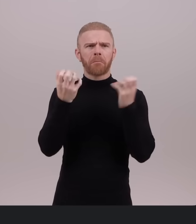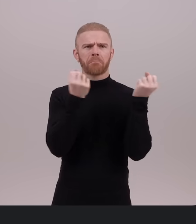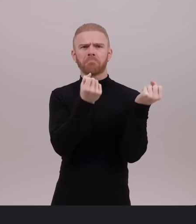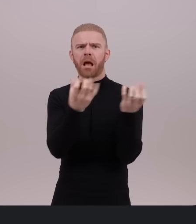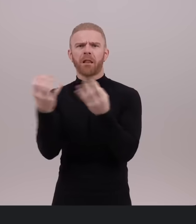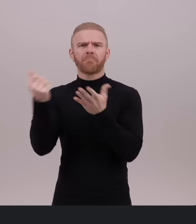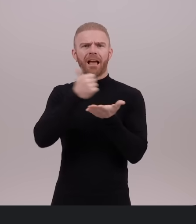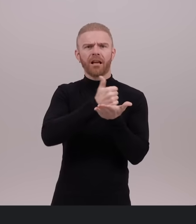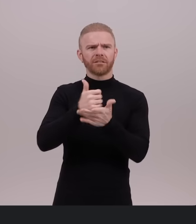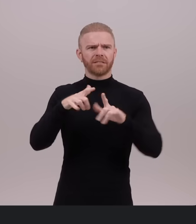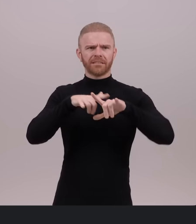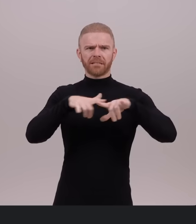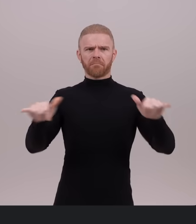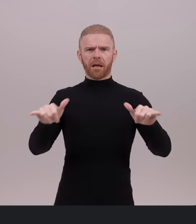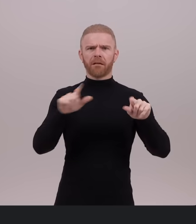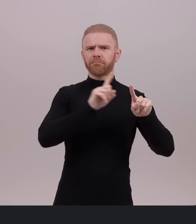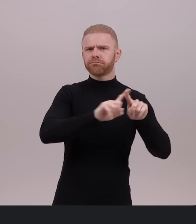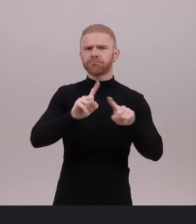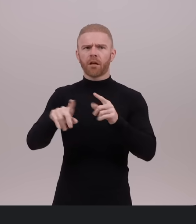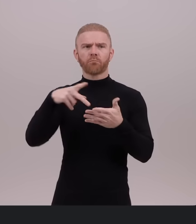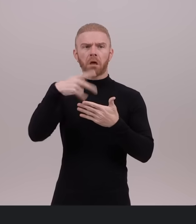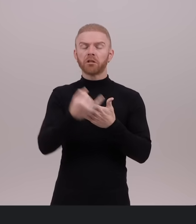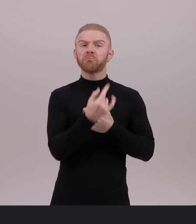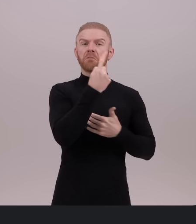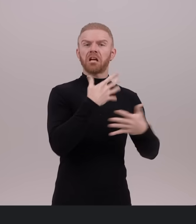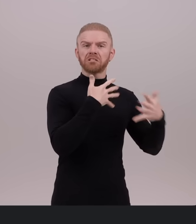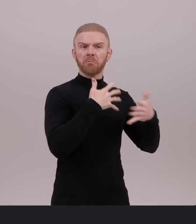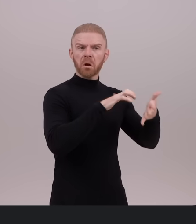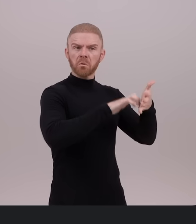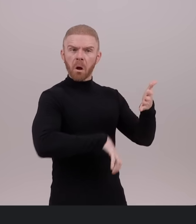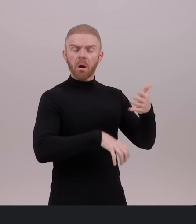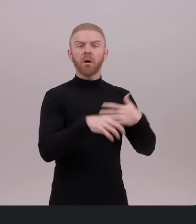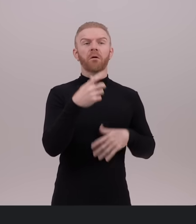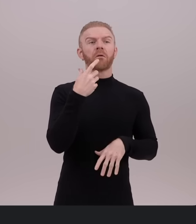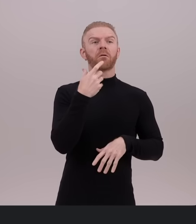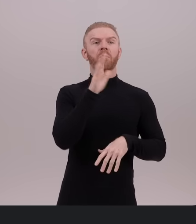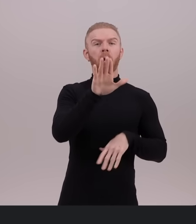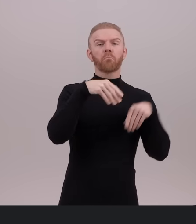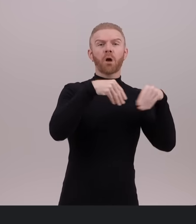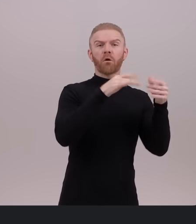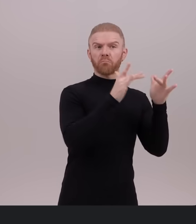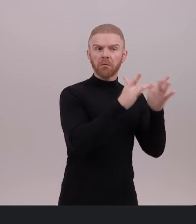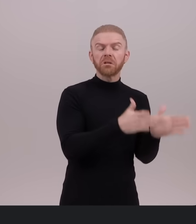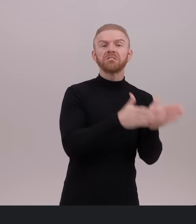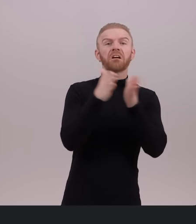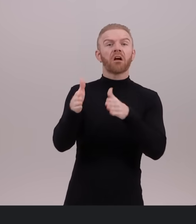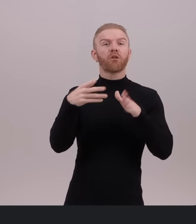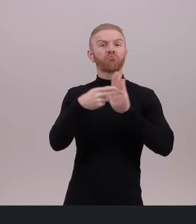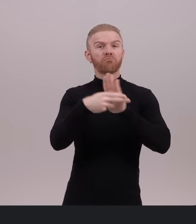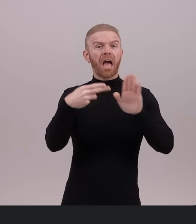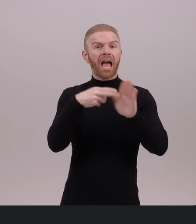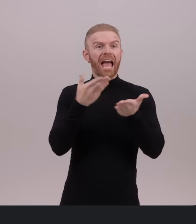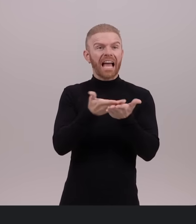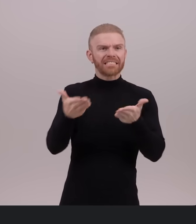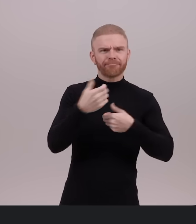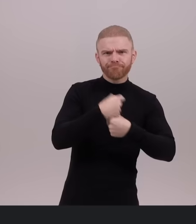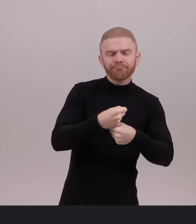One agent vibe-codes your marketing website; another generates brand assets; and a third plans your project architecture, operating